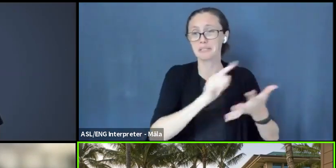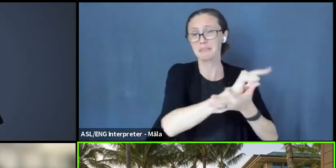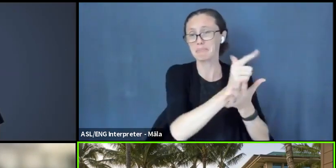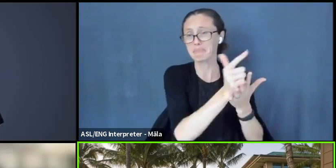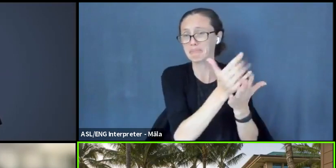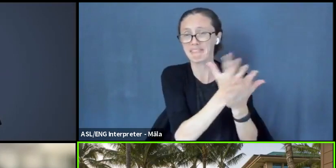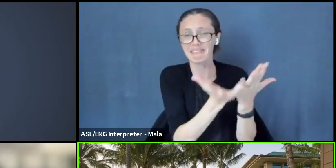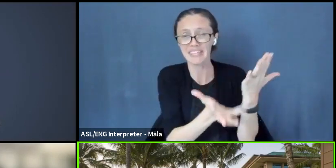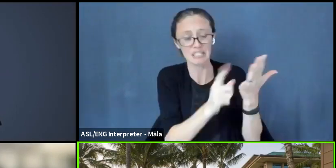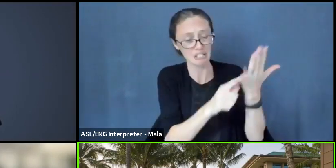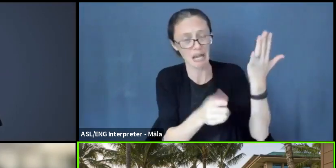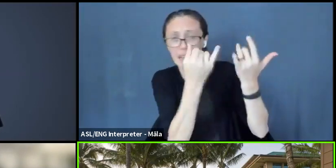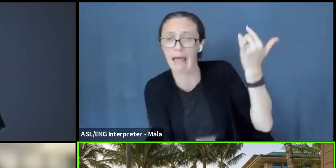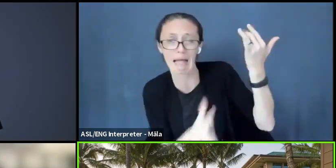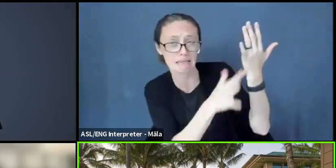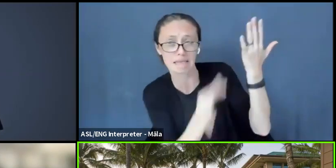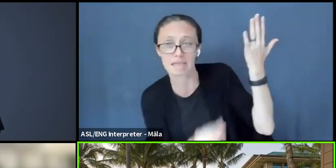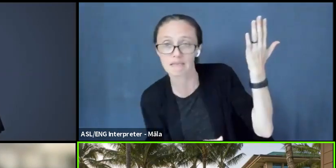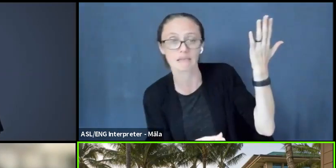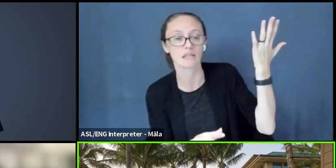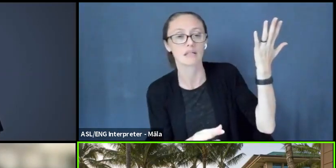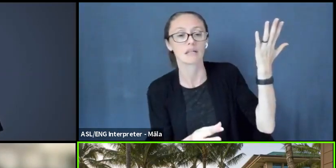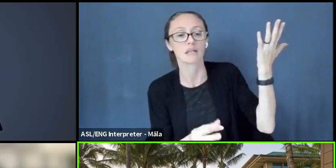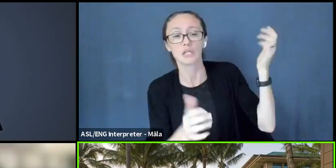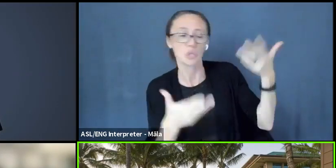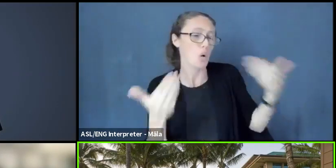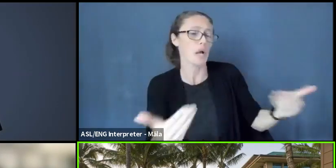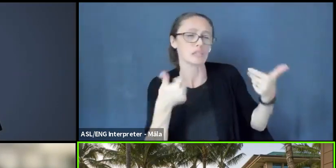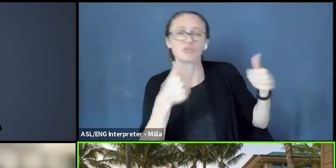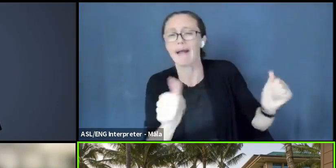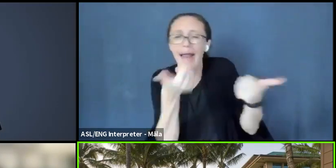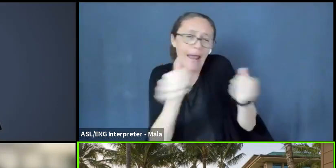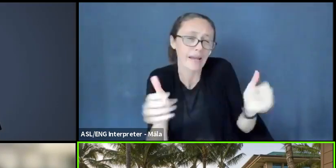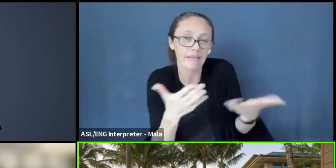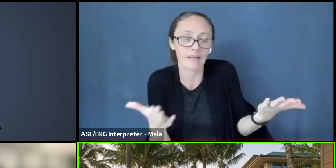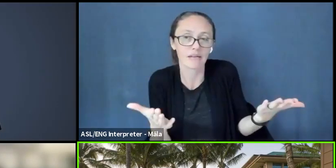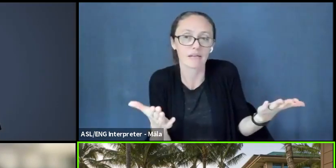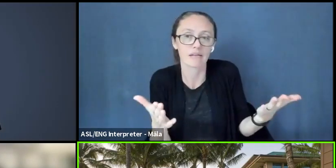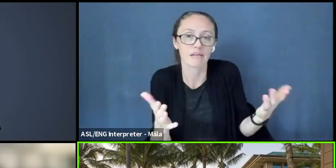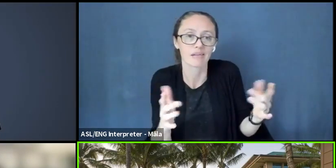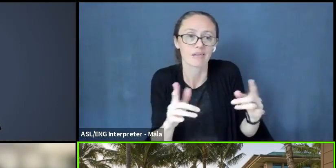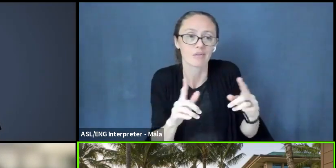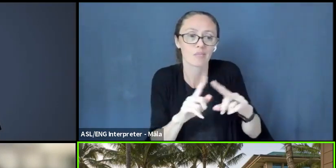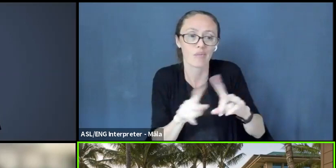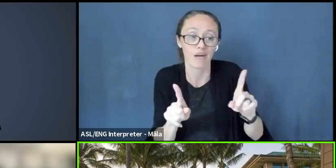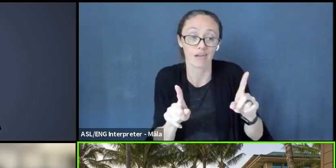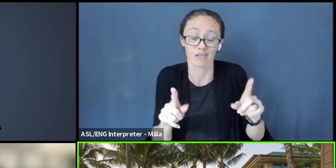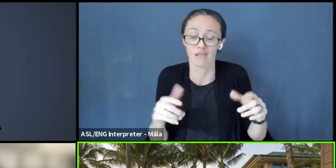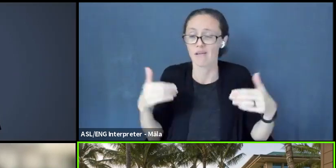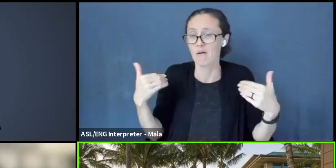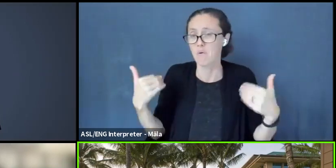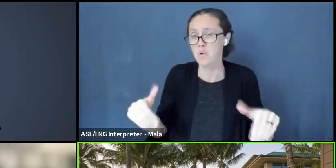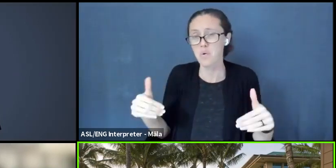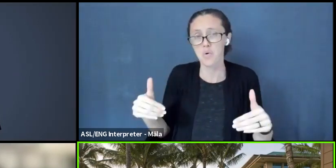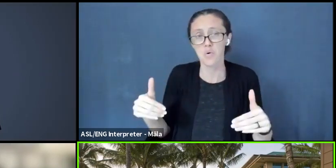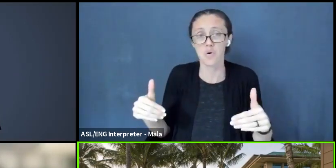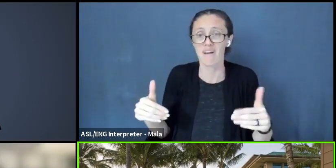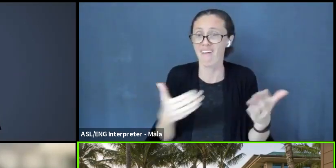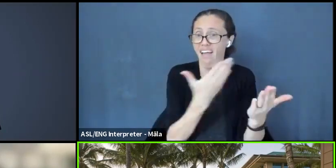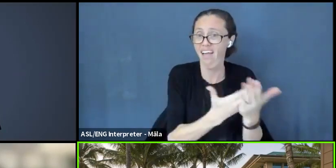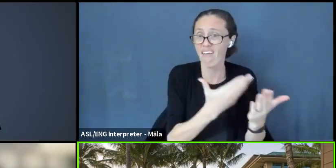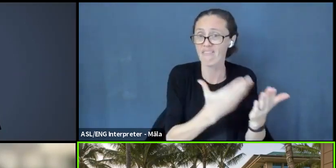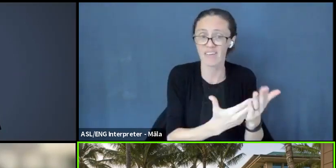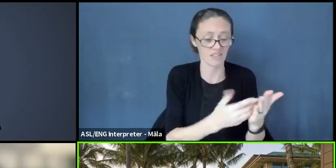But there are so much evidence to she that it is harmful-to show it is harmful.